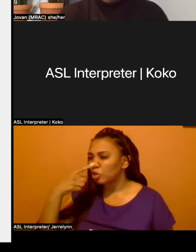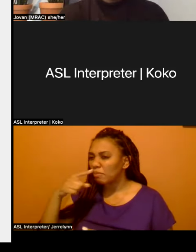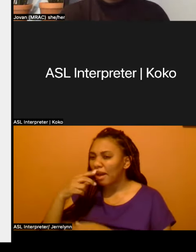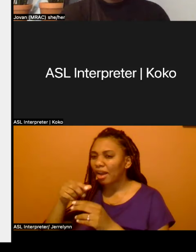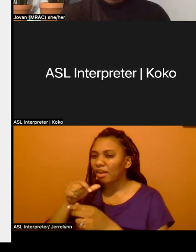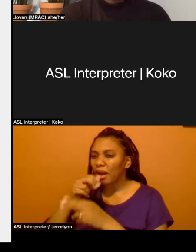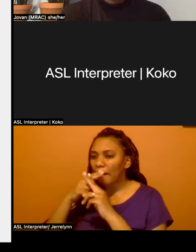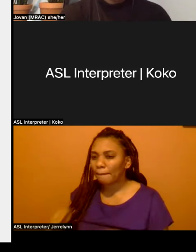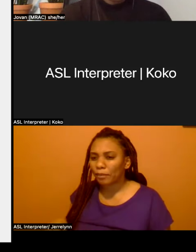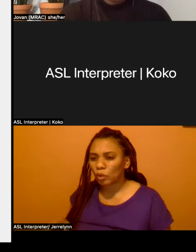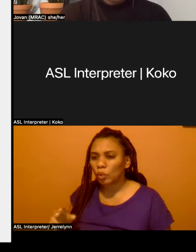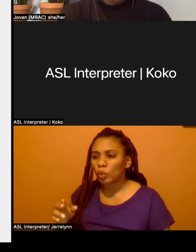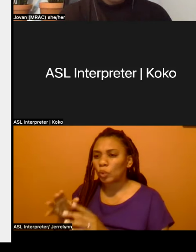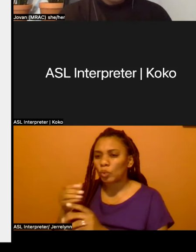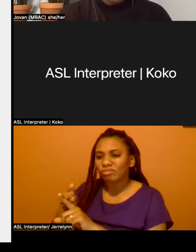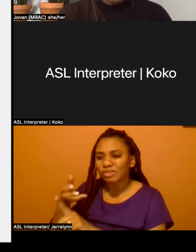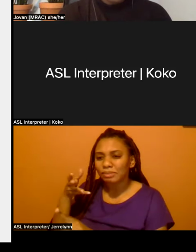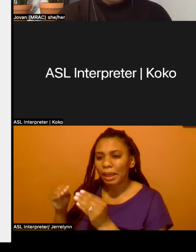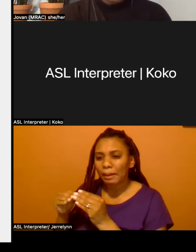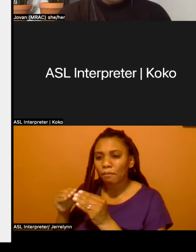The question was, could you talk more about focus groups?